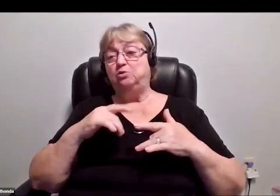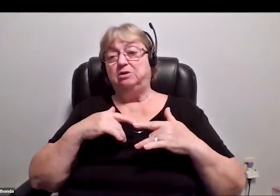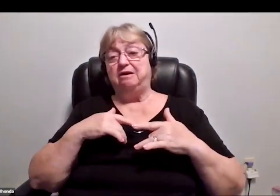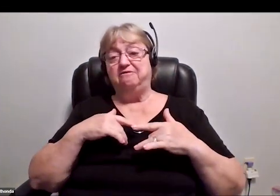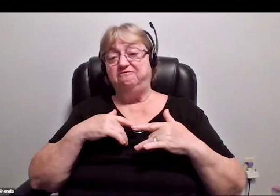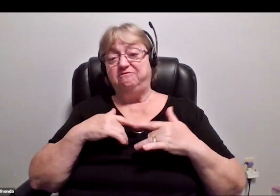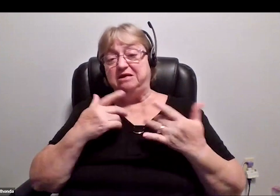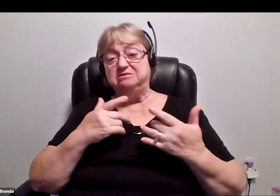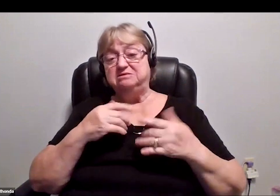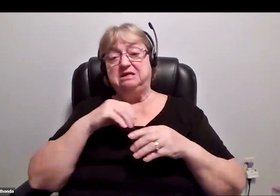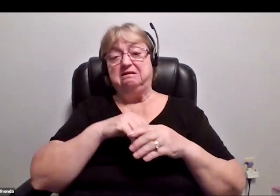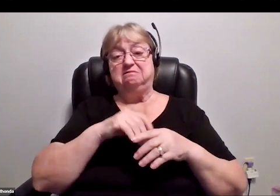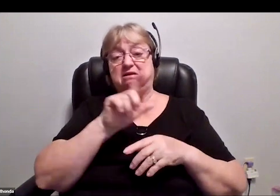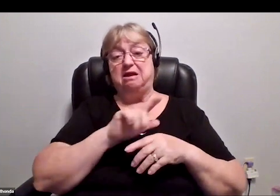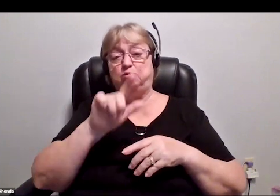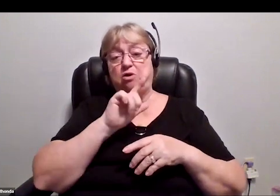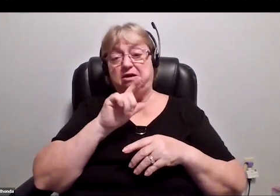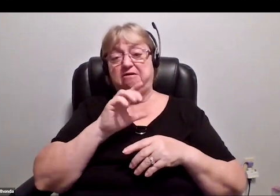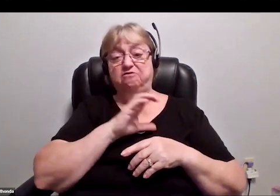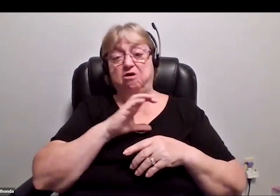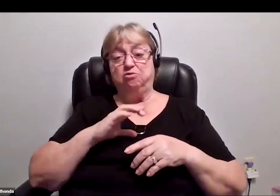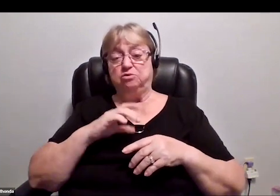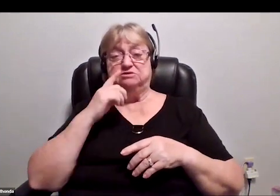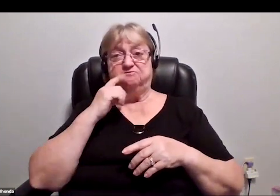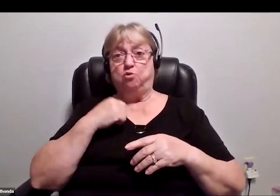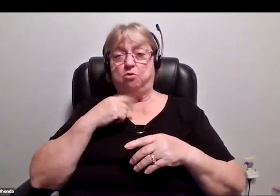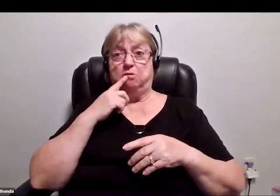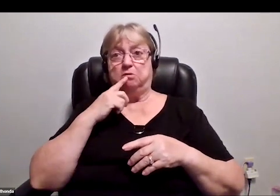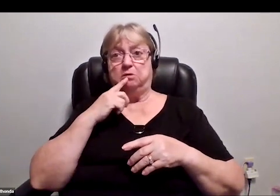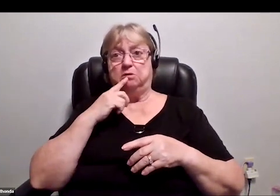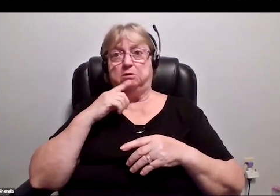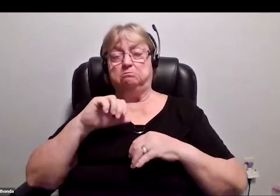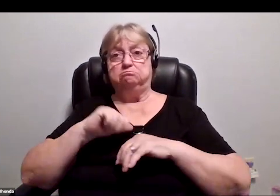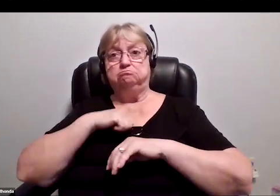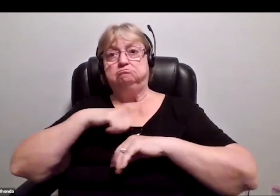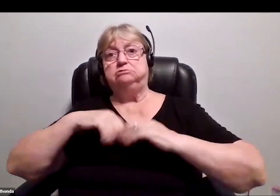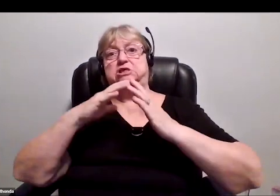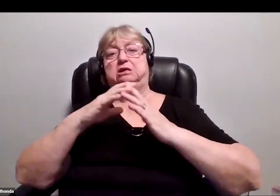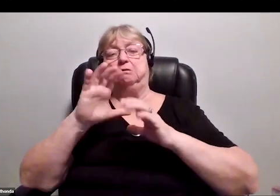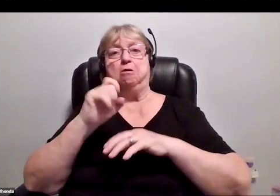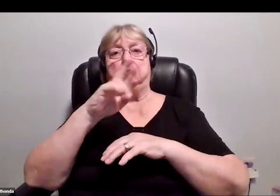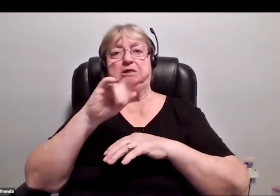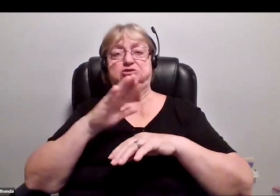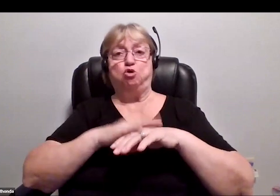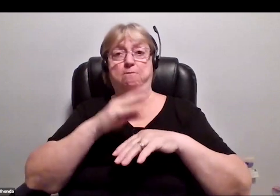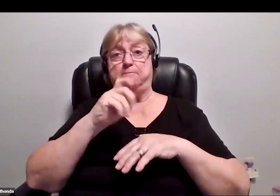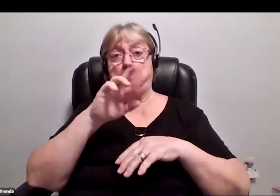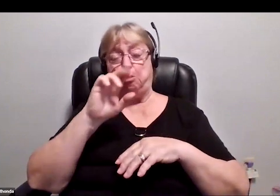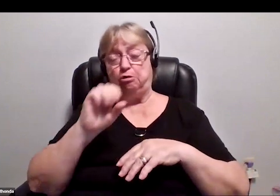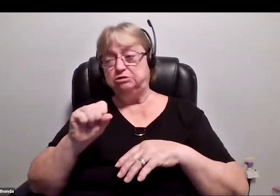on becoming interplanetary and decolonizing Mars that had to do with thinking through lots of different types of difference